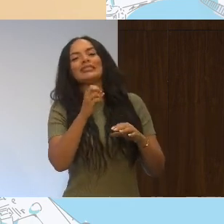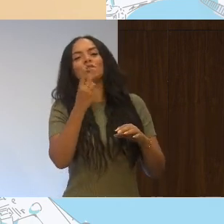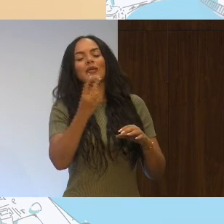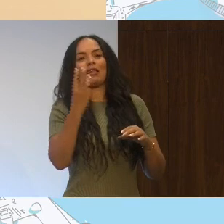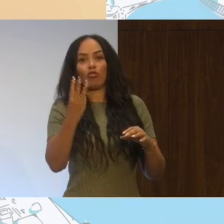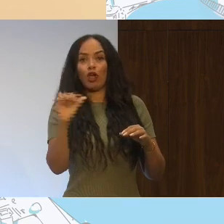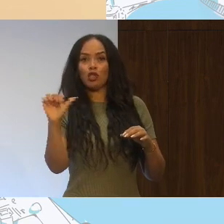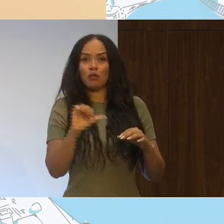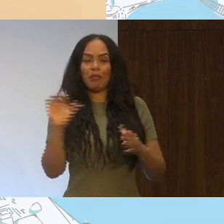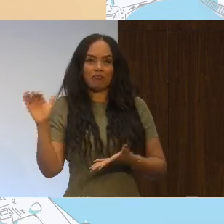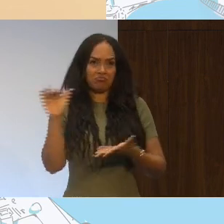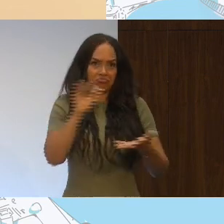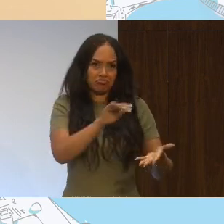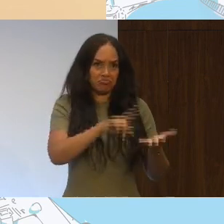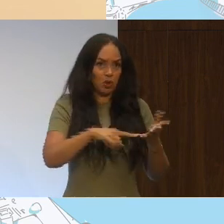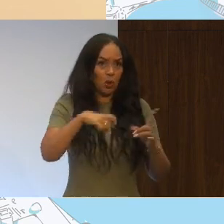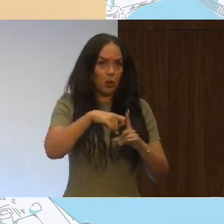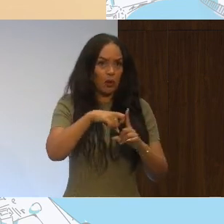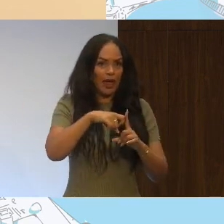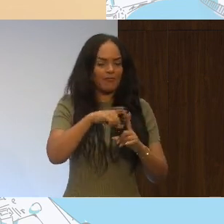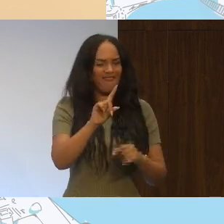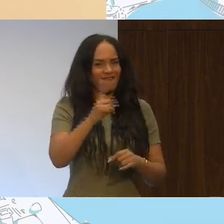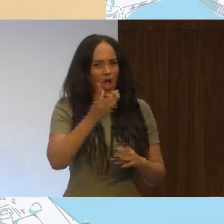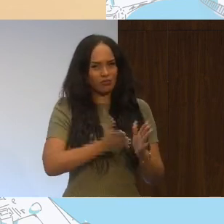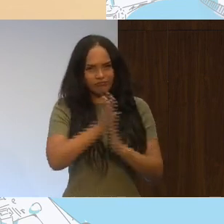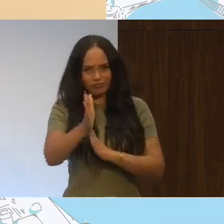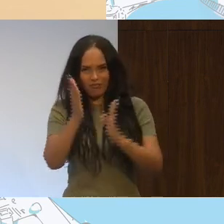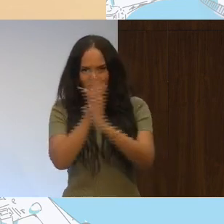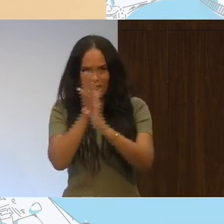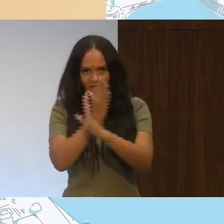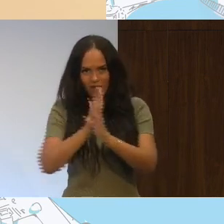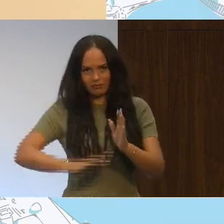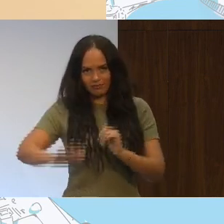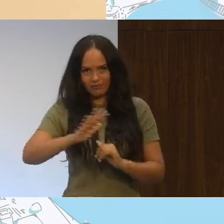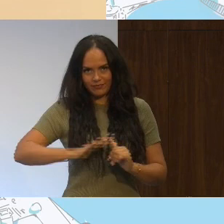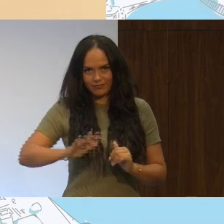So it'll go into the it'll go into the private market first. I'm told that I know that NICE has the